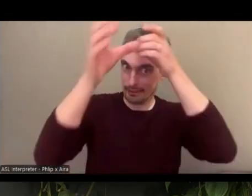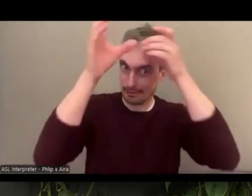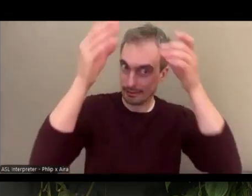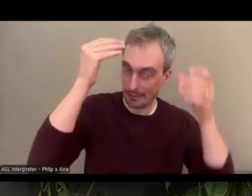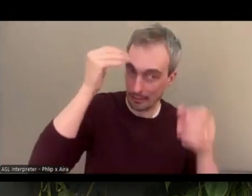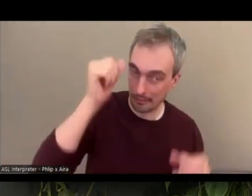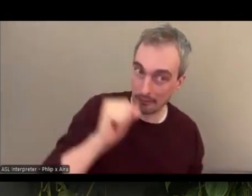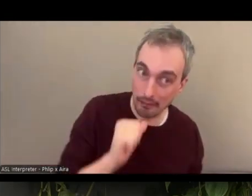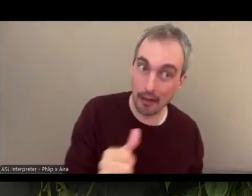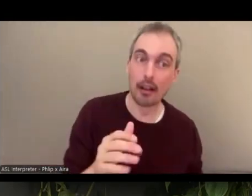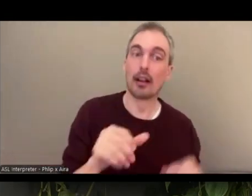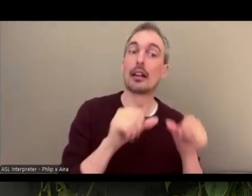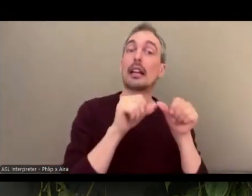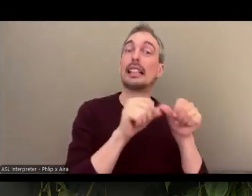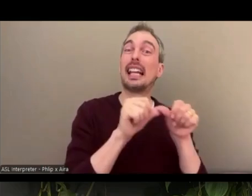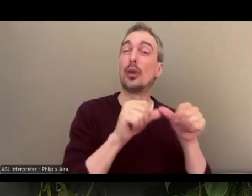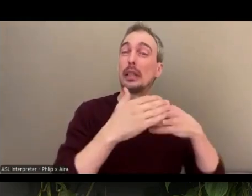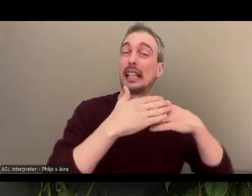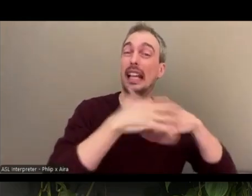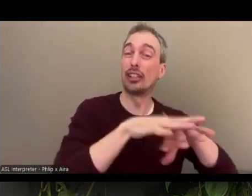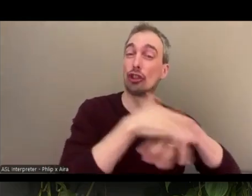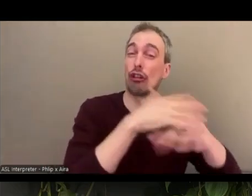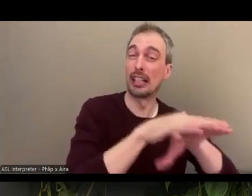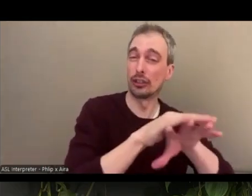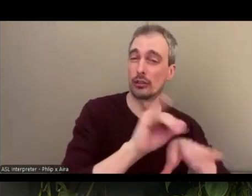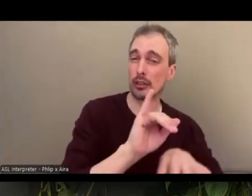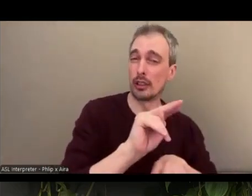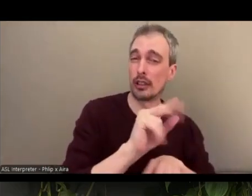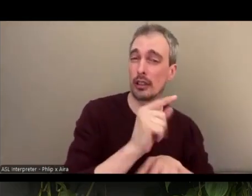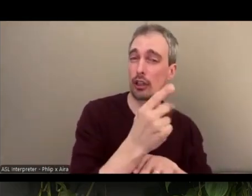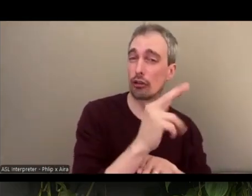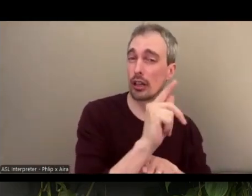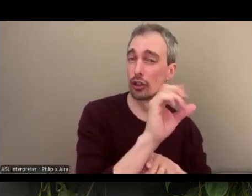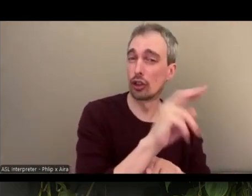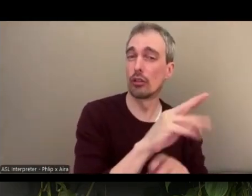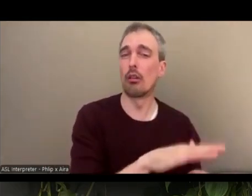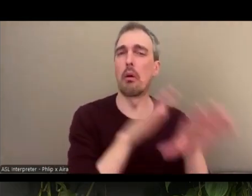integration/continuous deployment. Usually referred to as CI/CD.